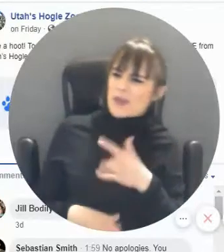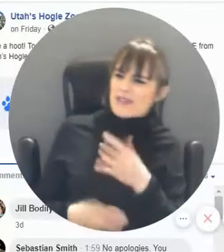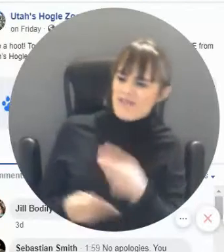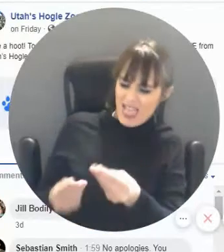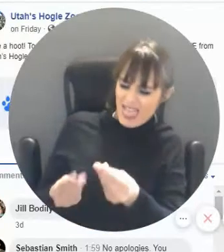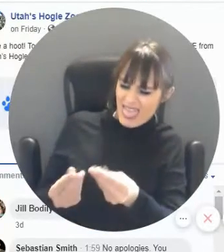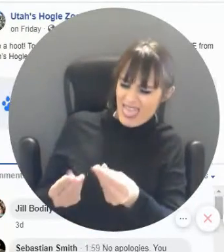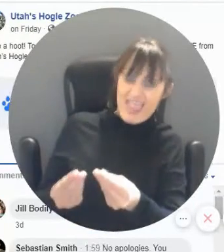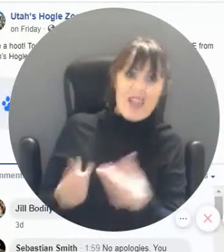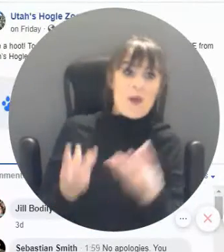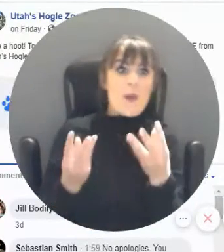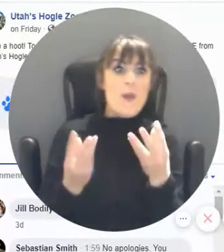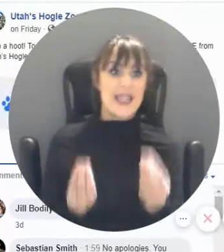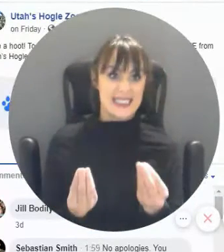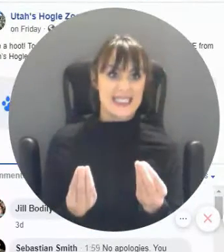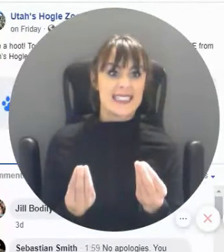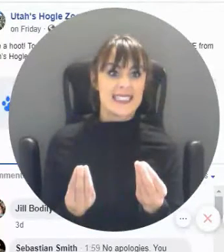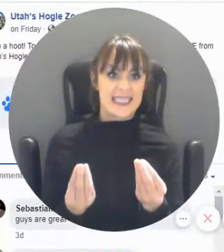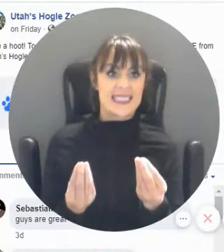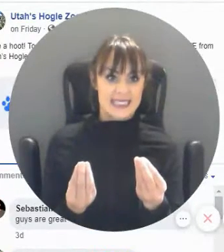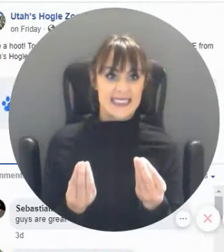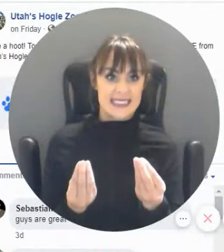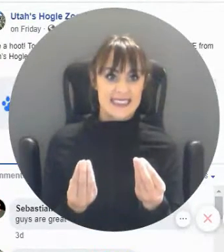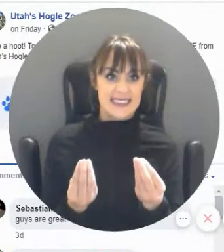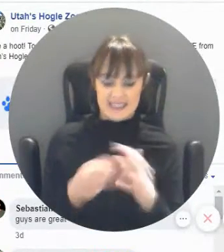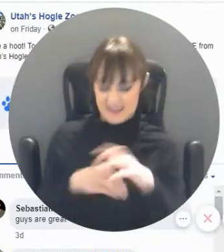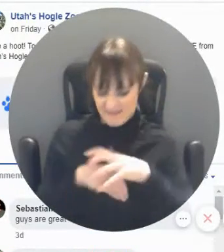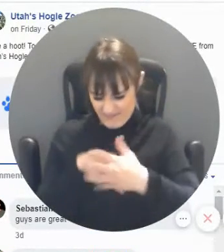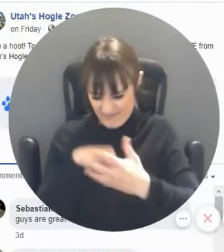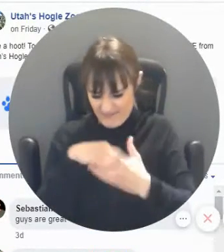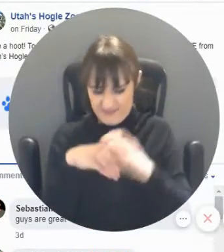Pellets do have a slimy coating on them to help come up the esophagus.